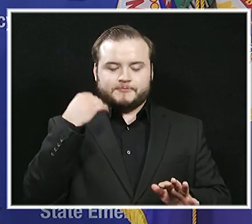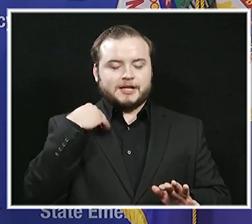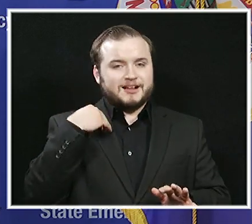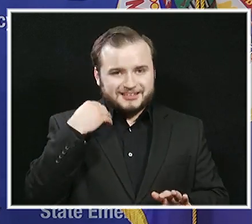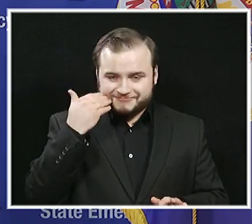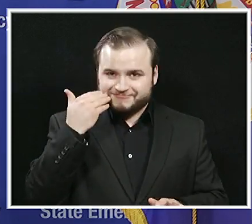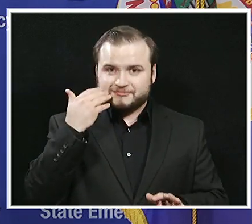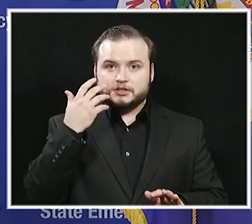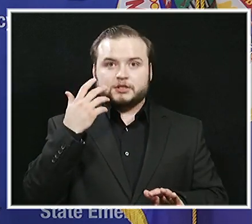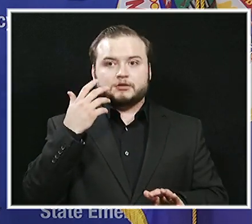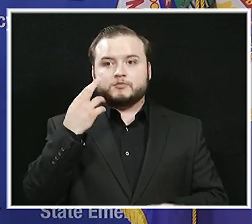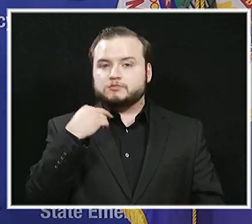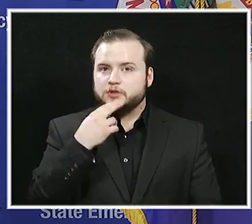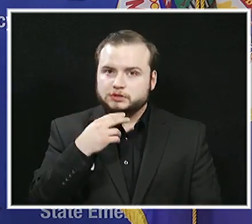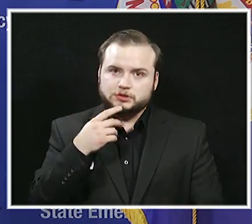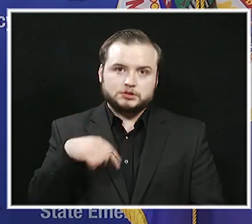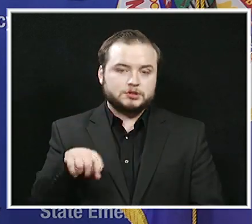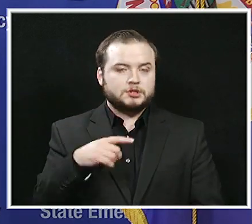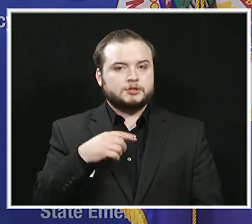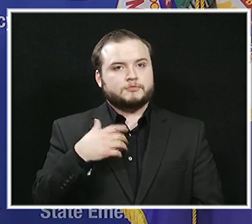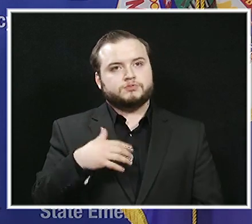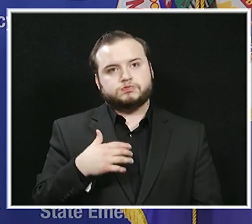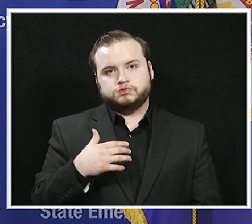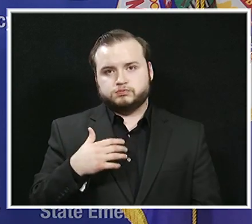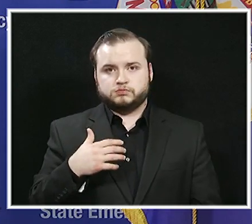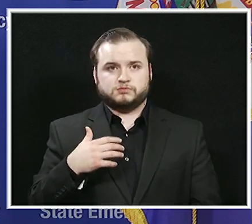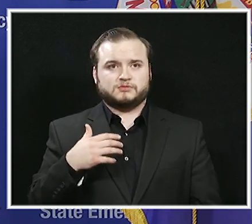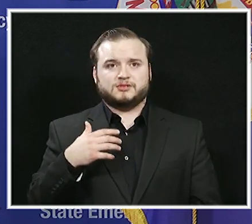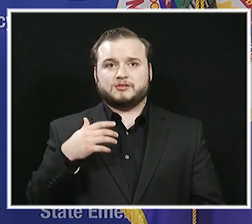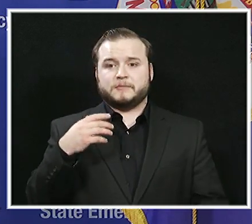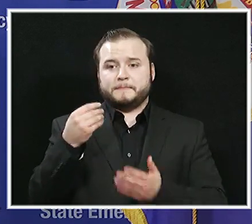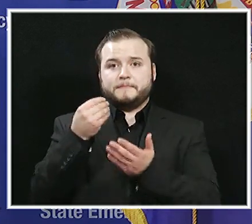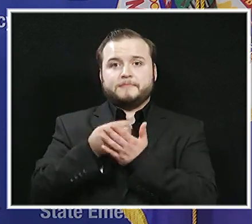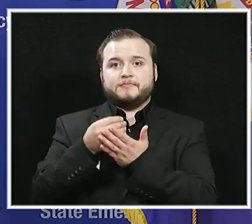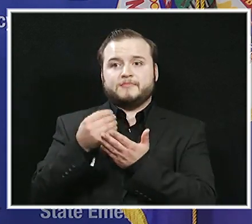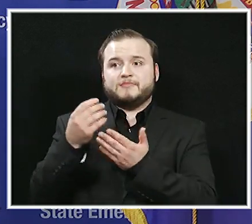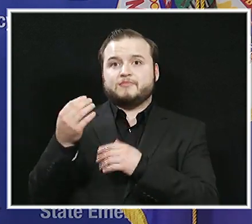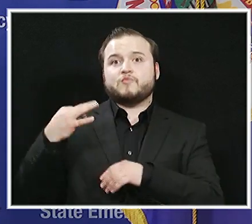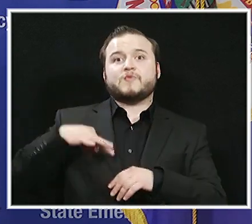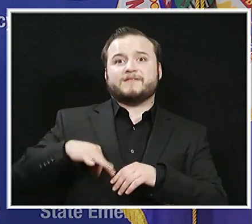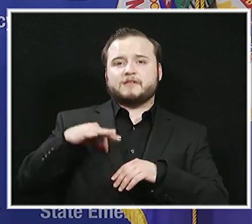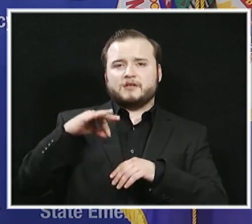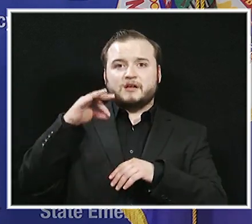again, I'm not even -- I won't even attempt the pain that these folks are feeling because this is such an